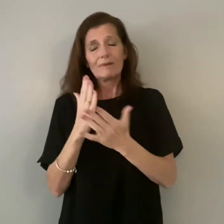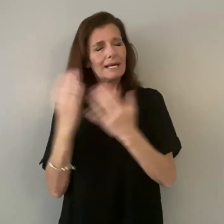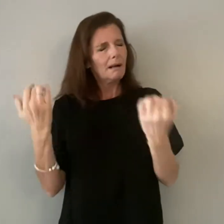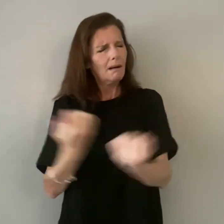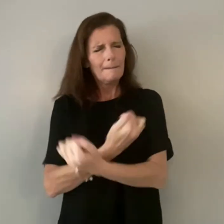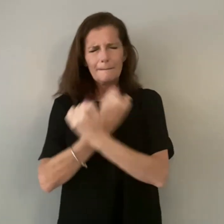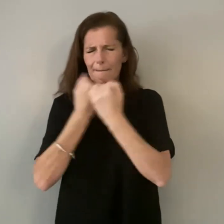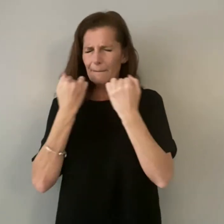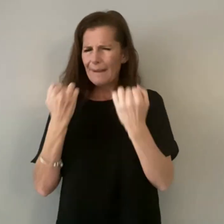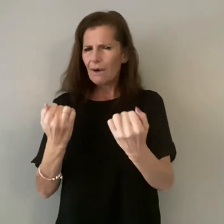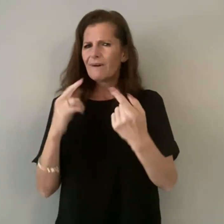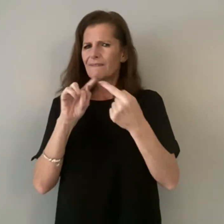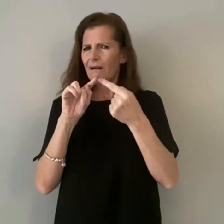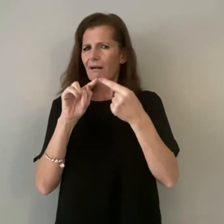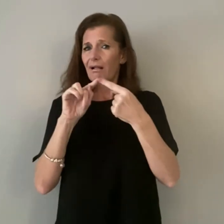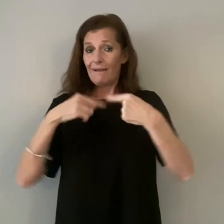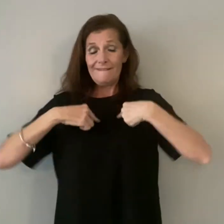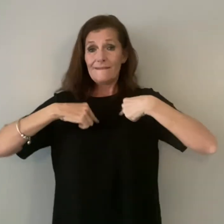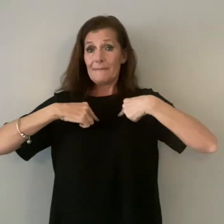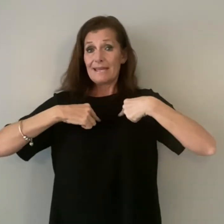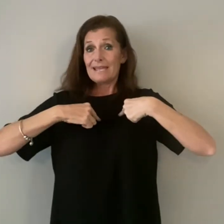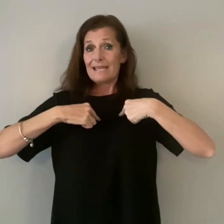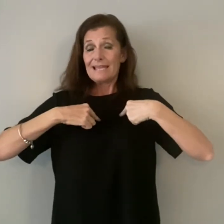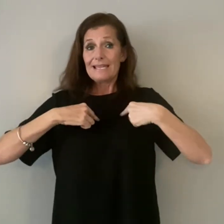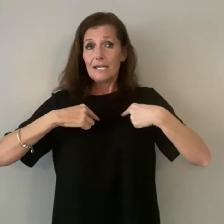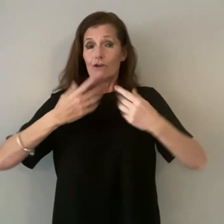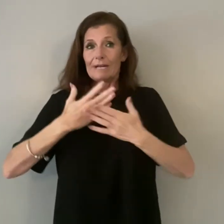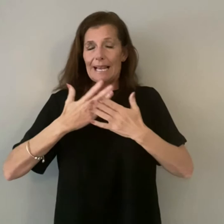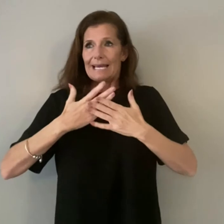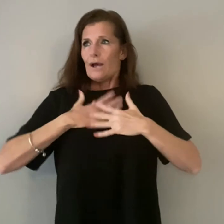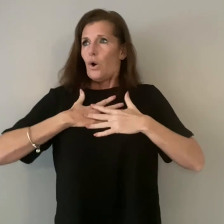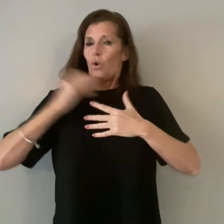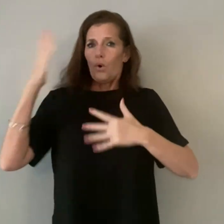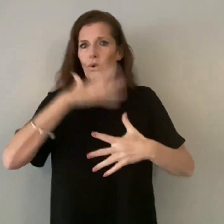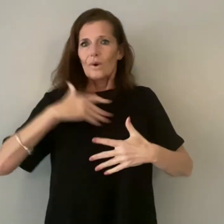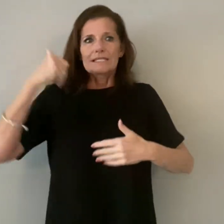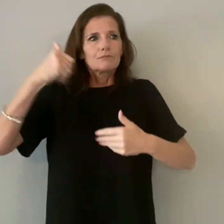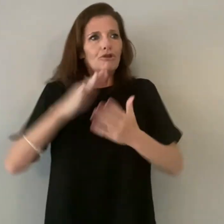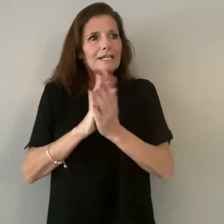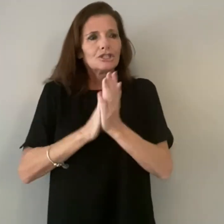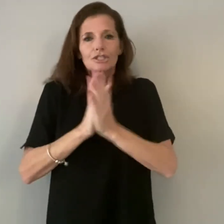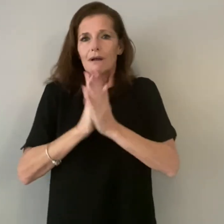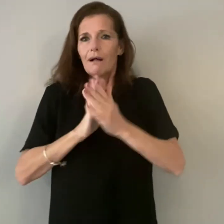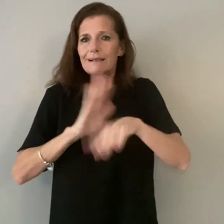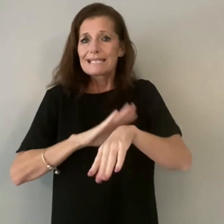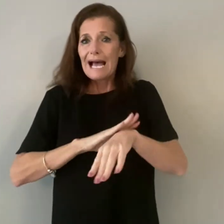I think is a really powerful and for me, even very inspirational time yeah.